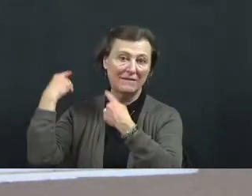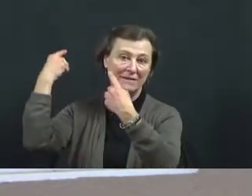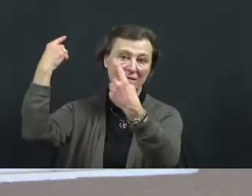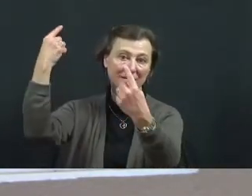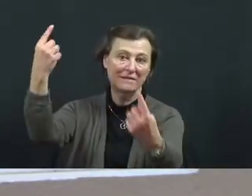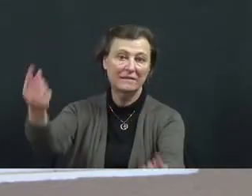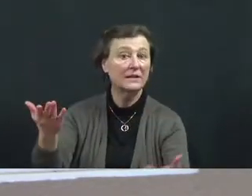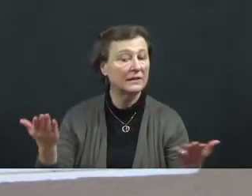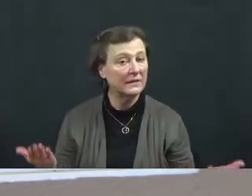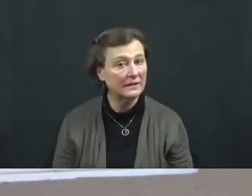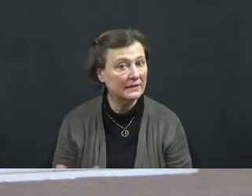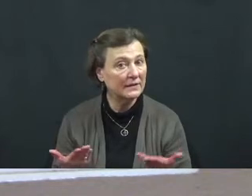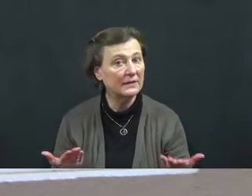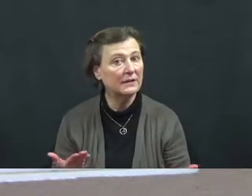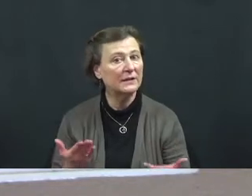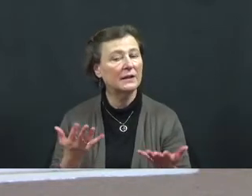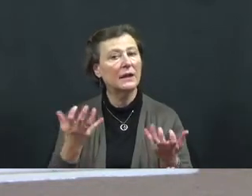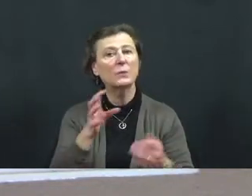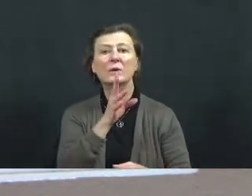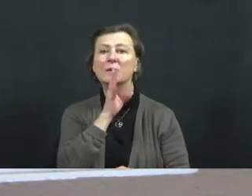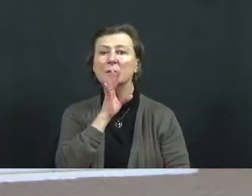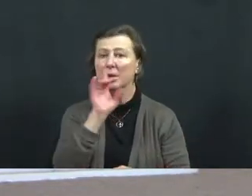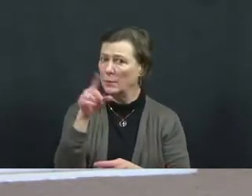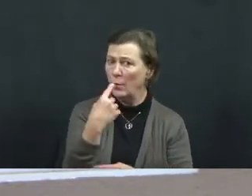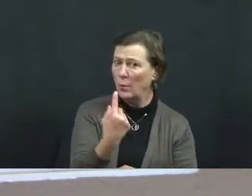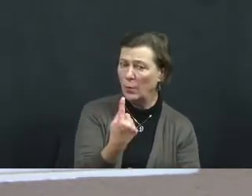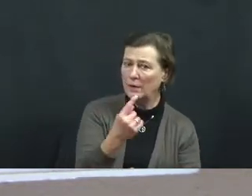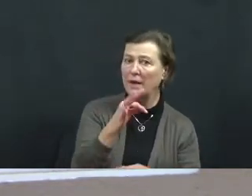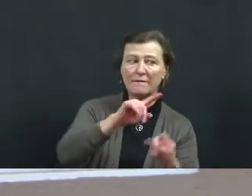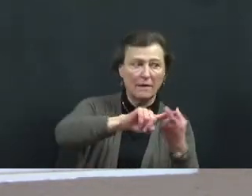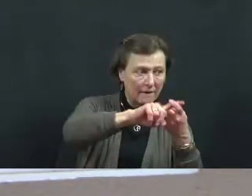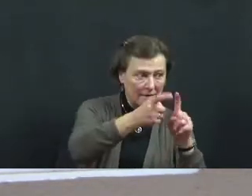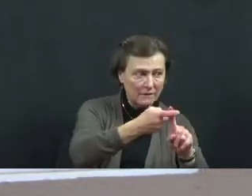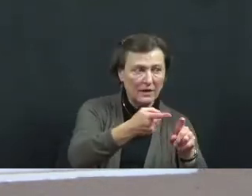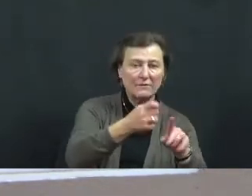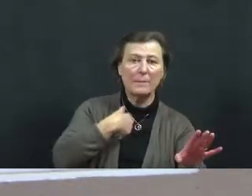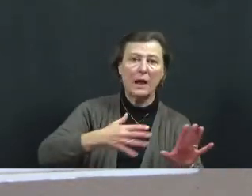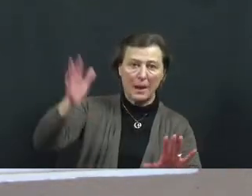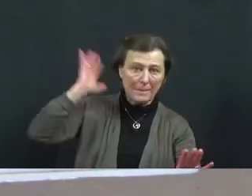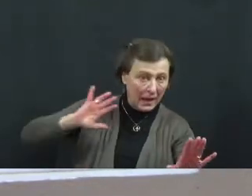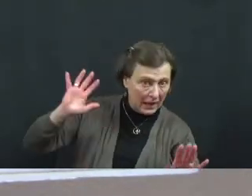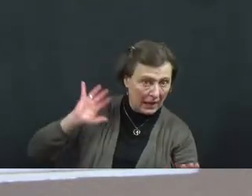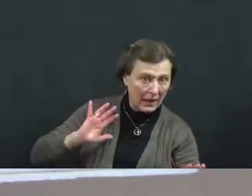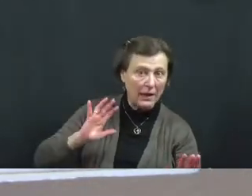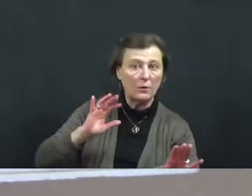And here, let me speak not only of friends in the past or even friends in the present